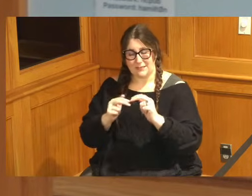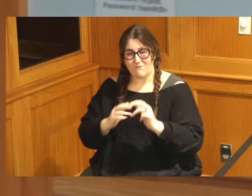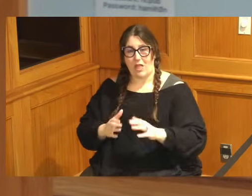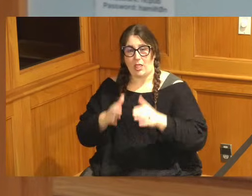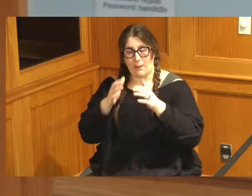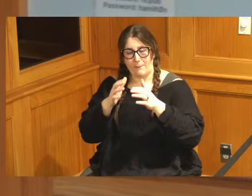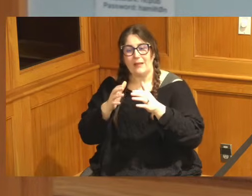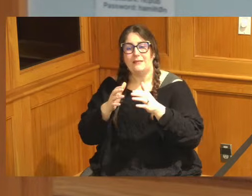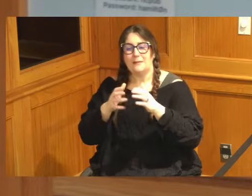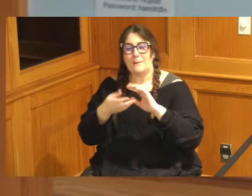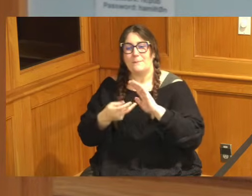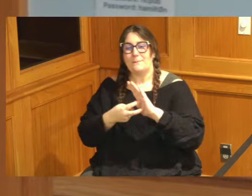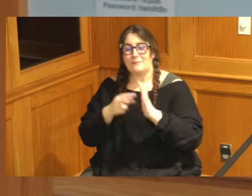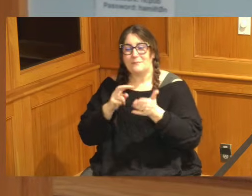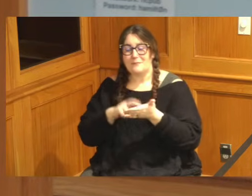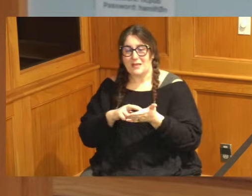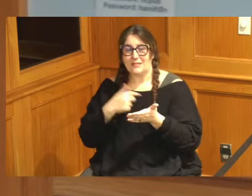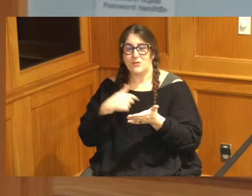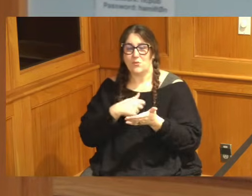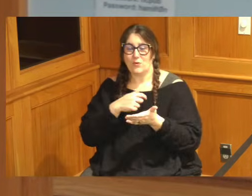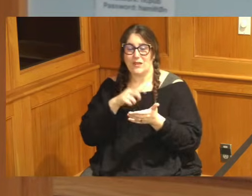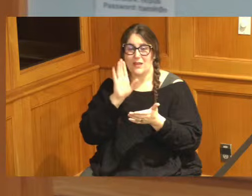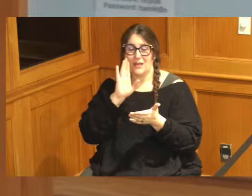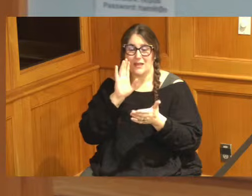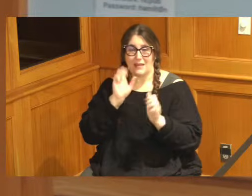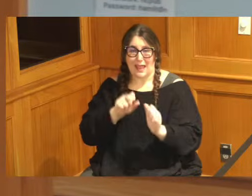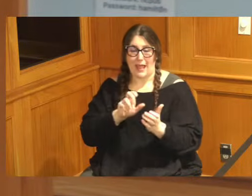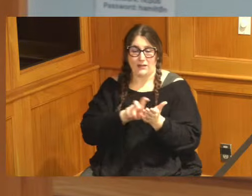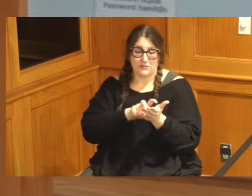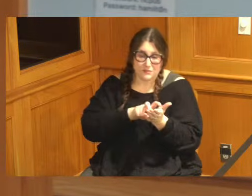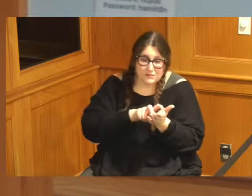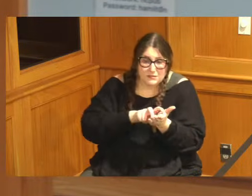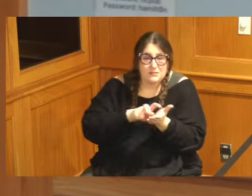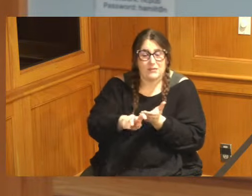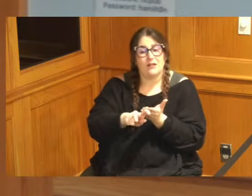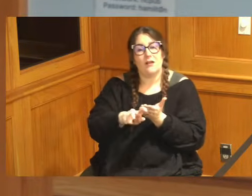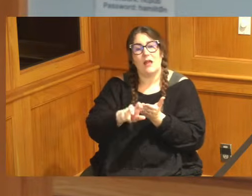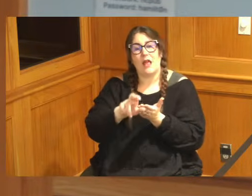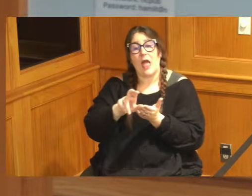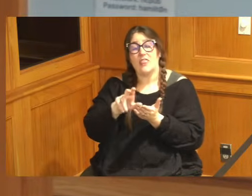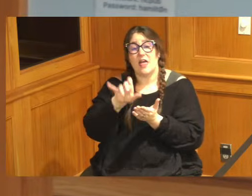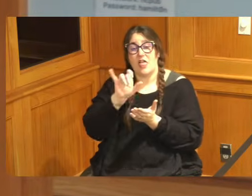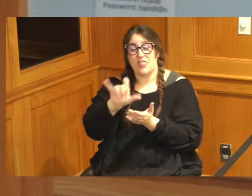on real estate development that can be predicted. And it's absolutely true when you're talking about